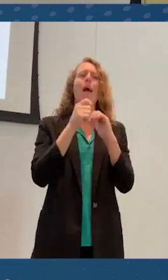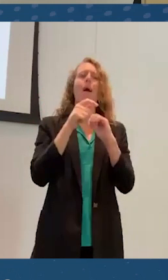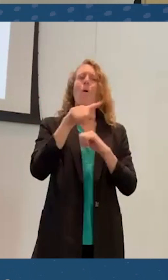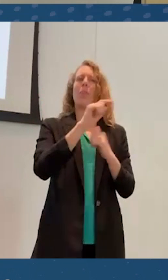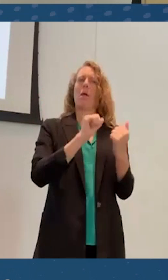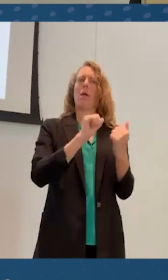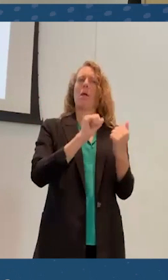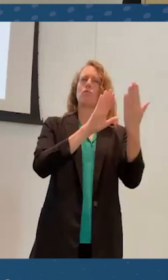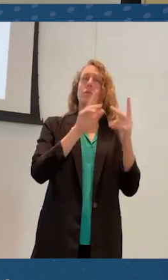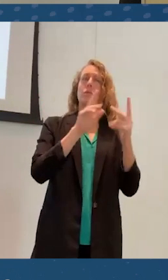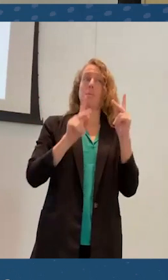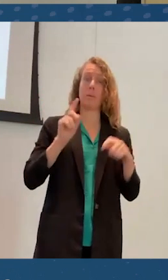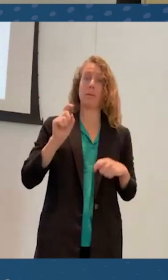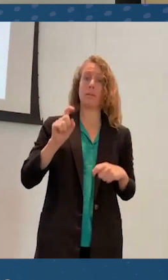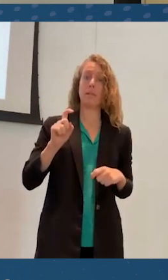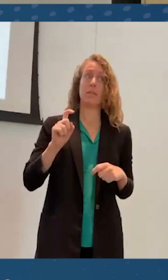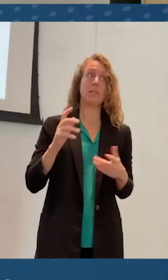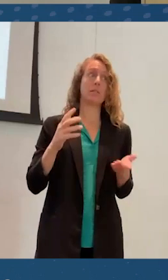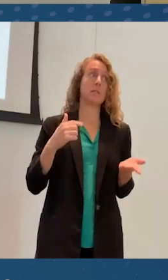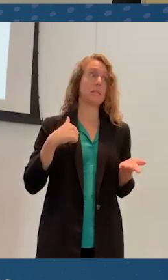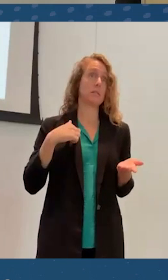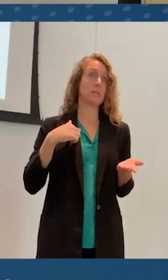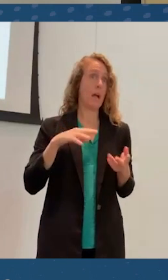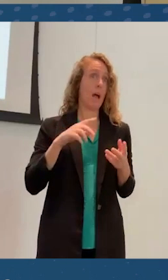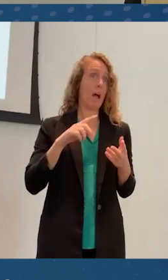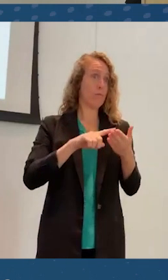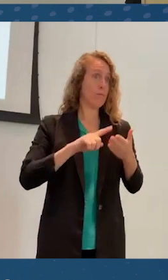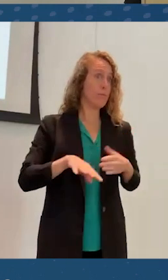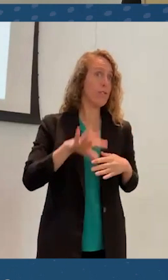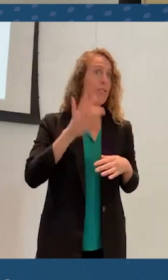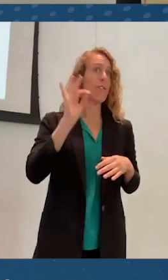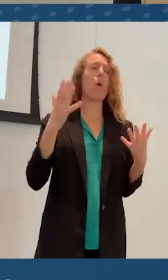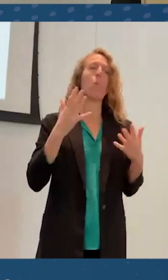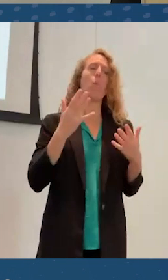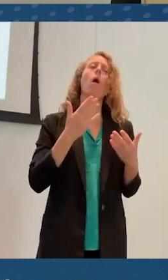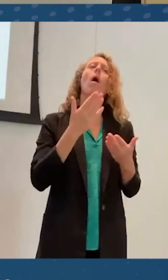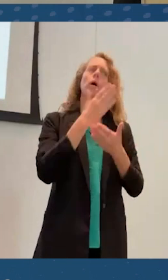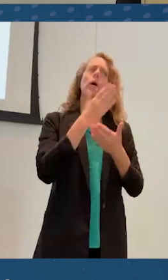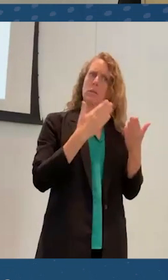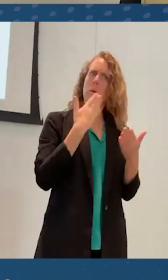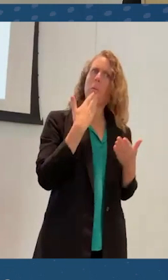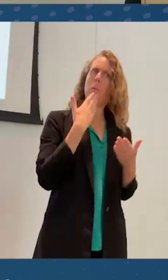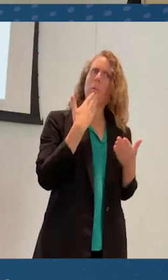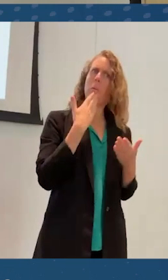And what I found, was that there were many good practices that translate well to the VR medium.